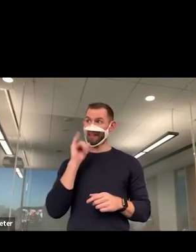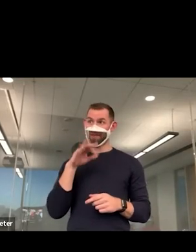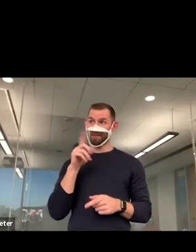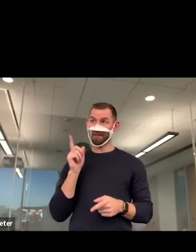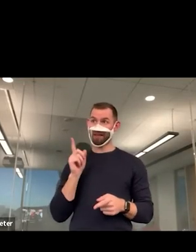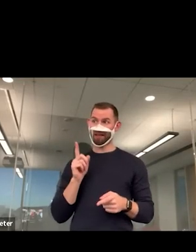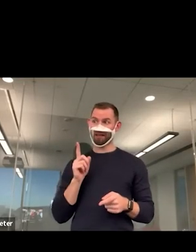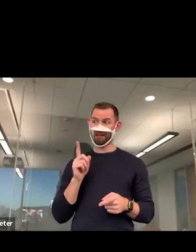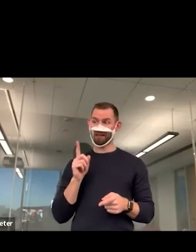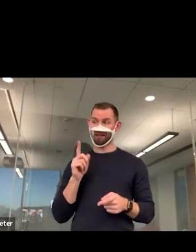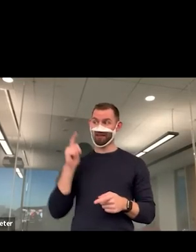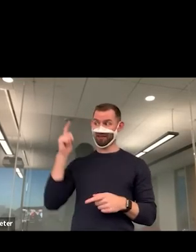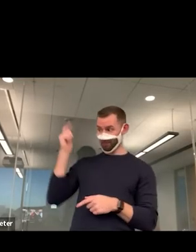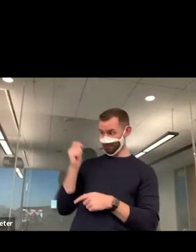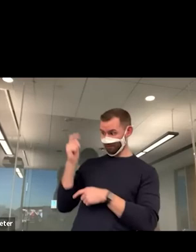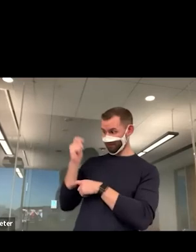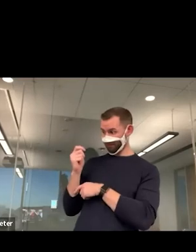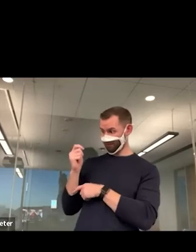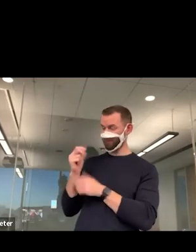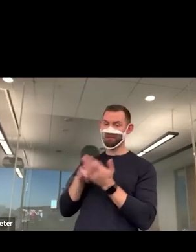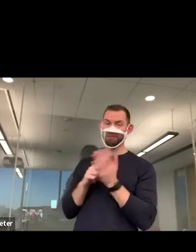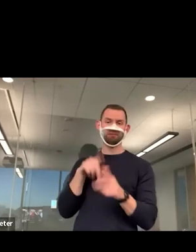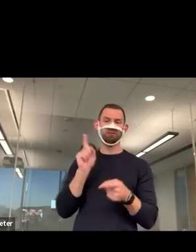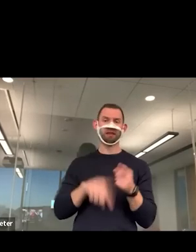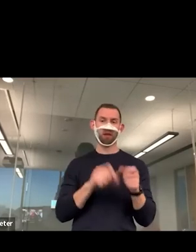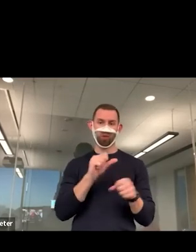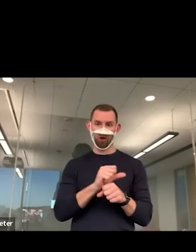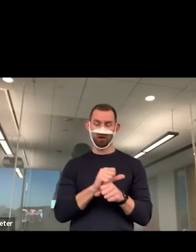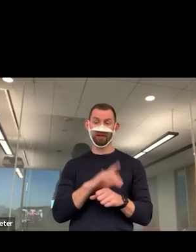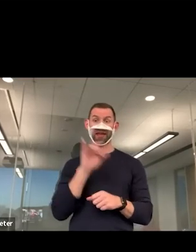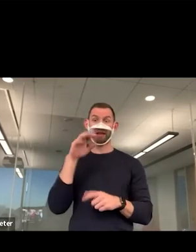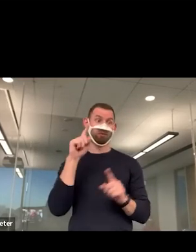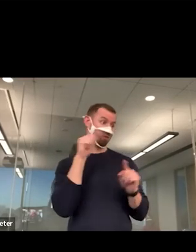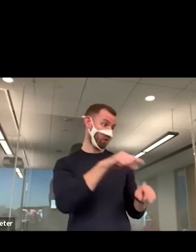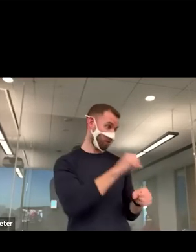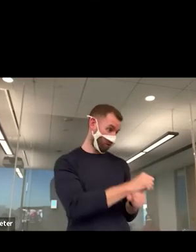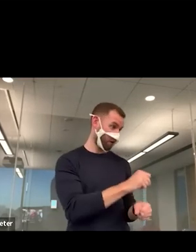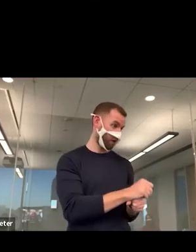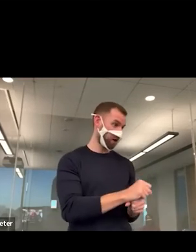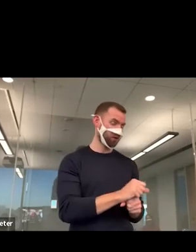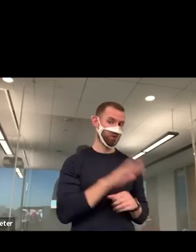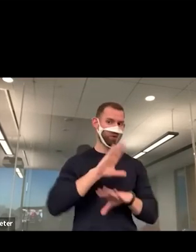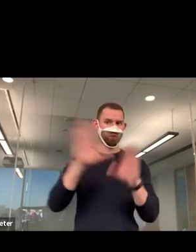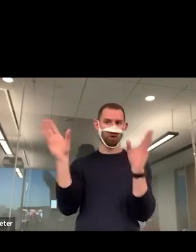to work you can't you can't get the benefits when there would be if you could phase it in it would